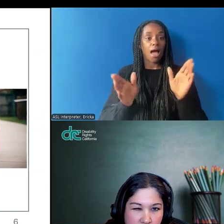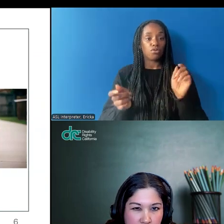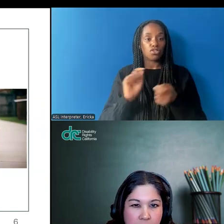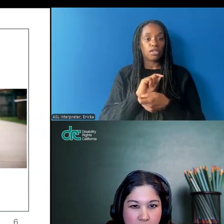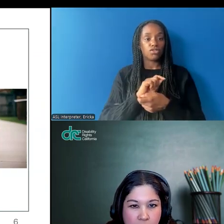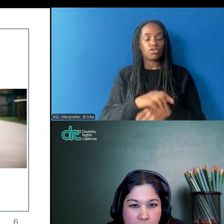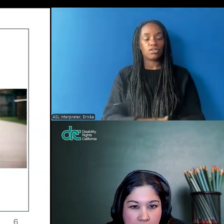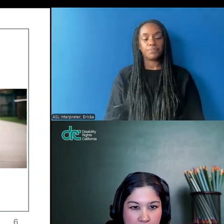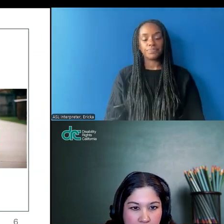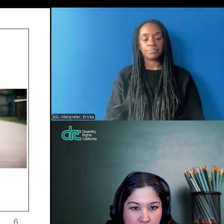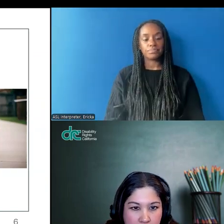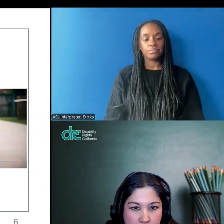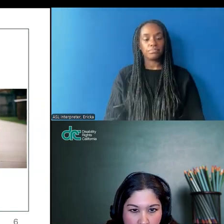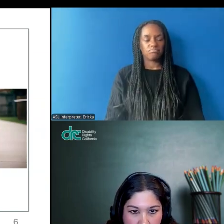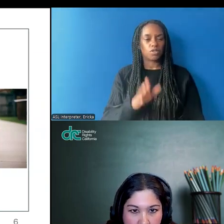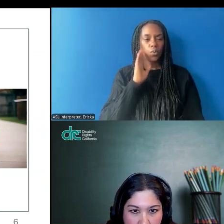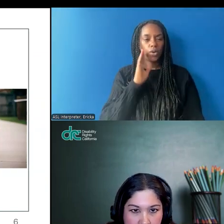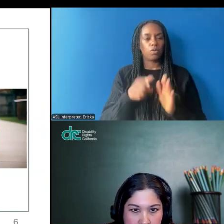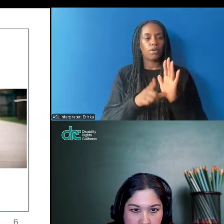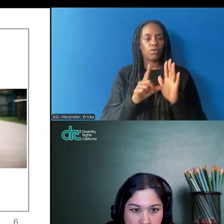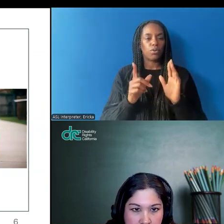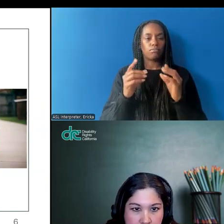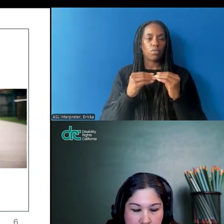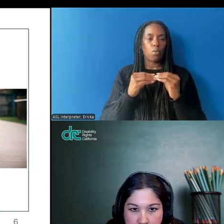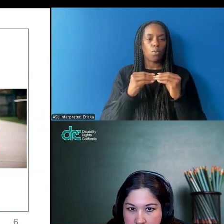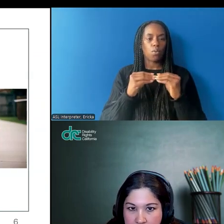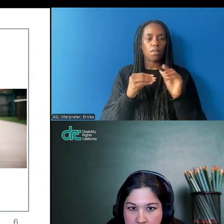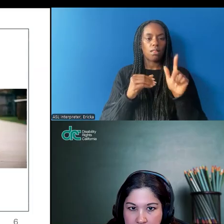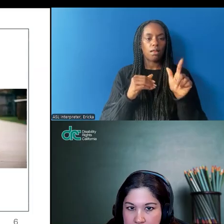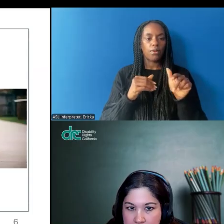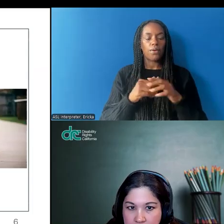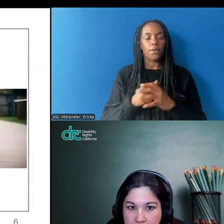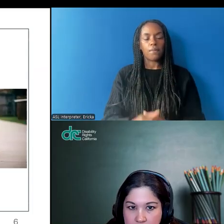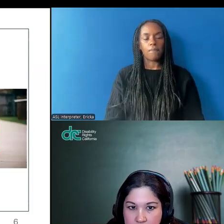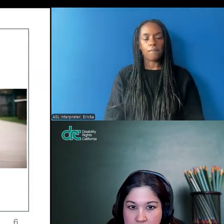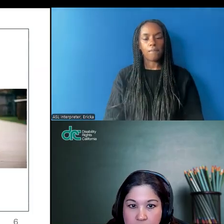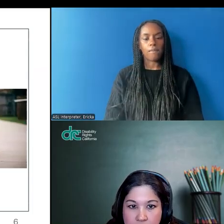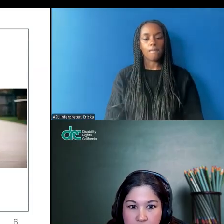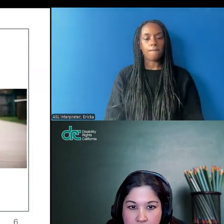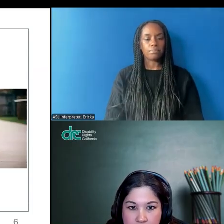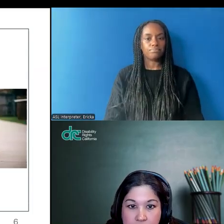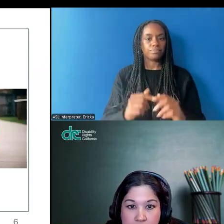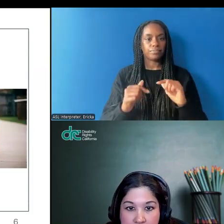we'll go over them a little bit more. So with that, I believe I'll turn it over to the attorney,